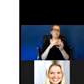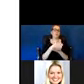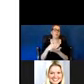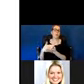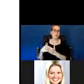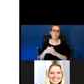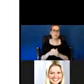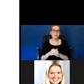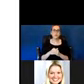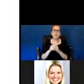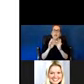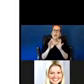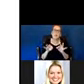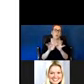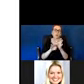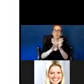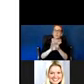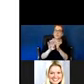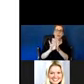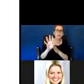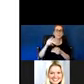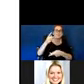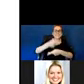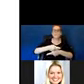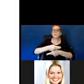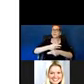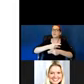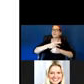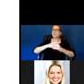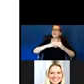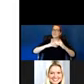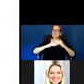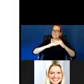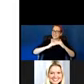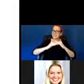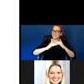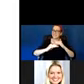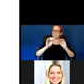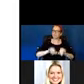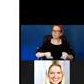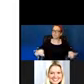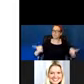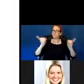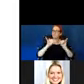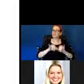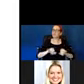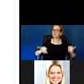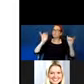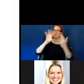to develop and maintain a consistent site schedule. And this helps build trust and rapport.